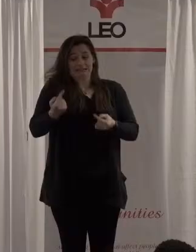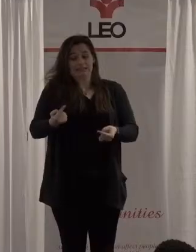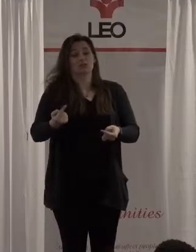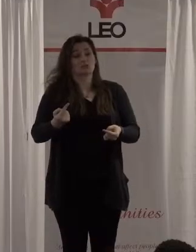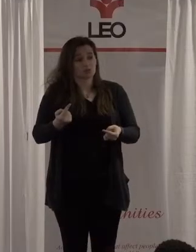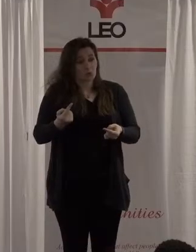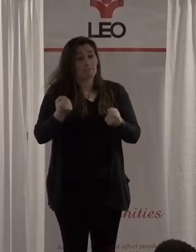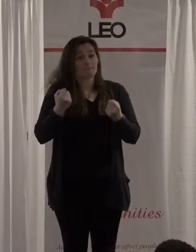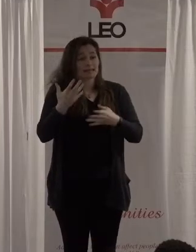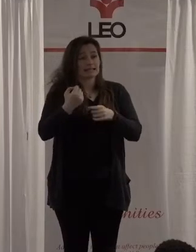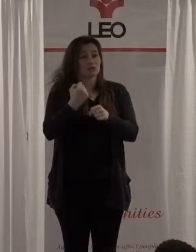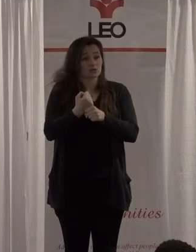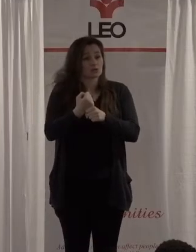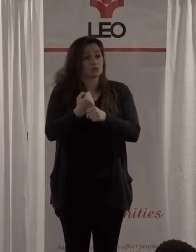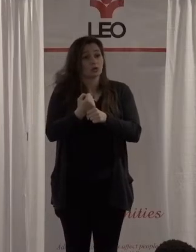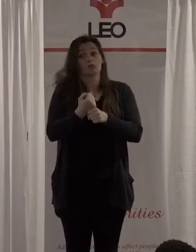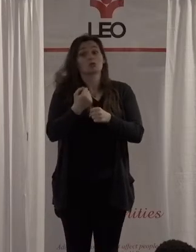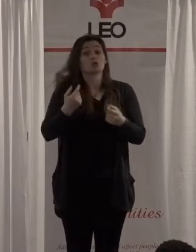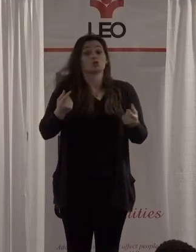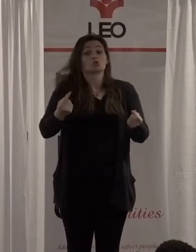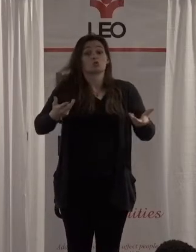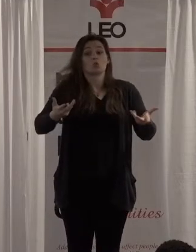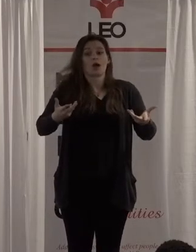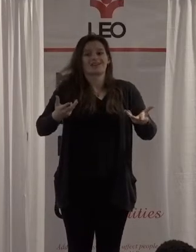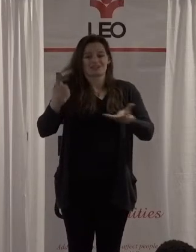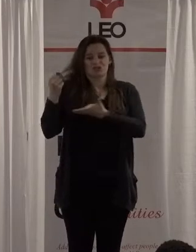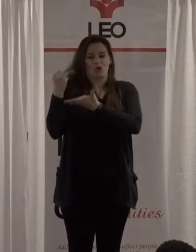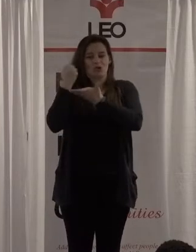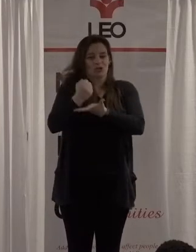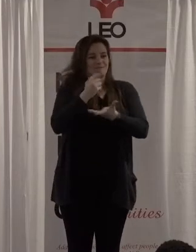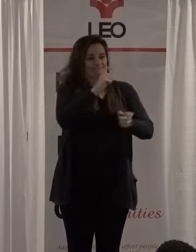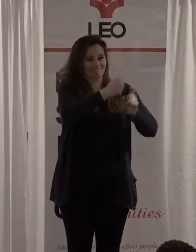TO BE ABLE TO PROVIDE SCHOLARSHIPS TO STUDENTS WITH DISABILITIES